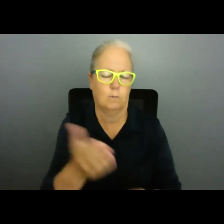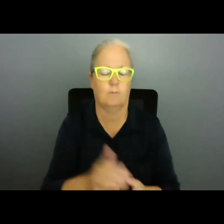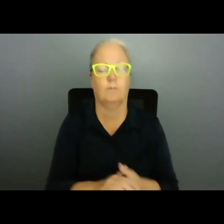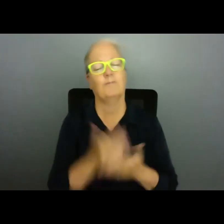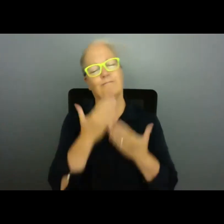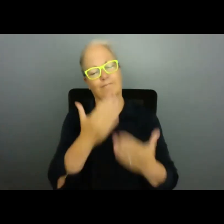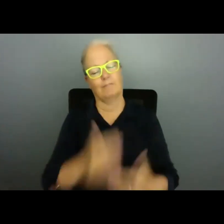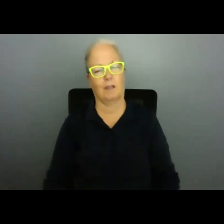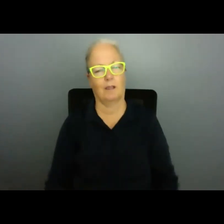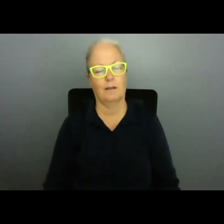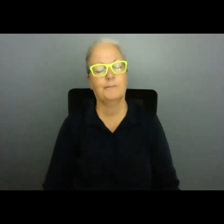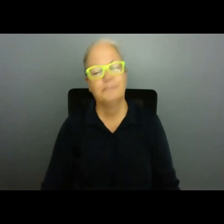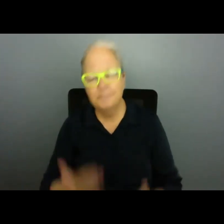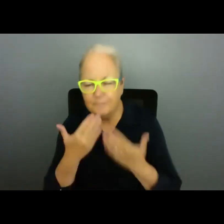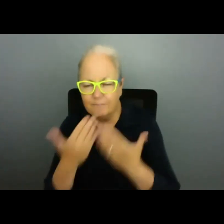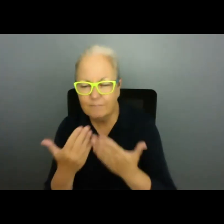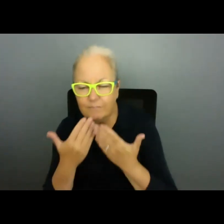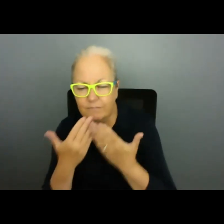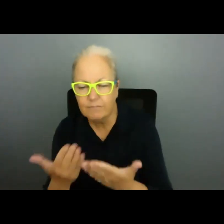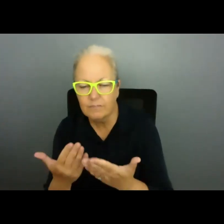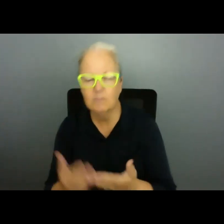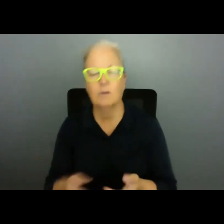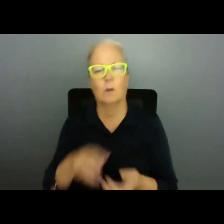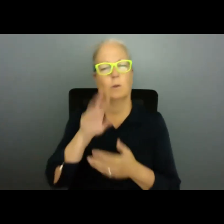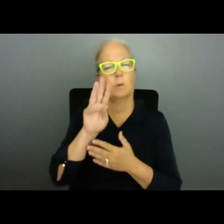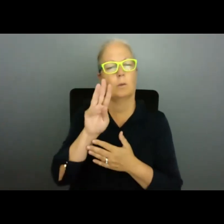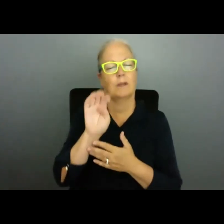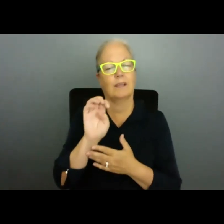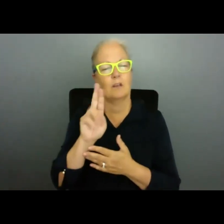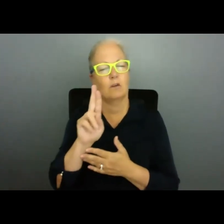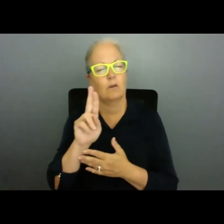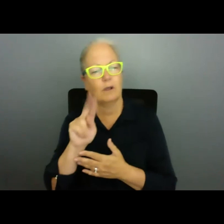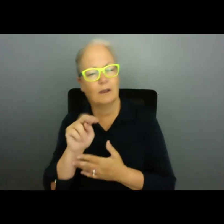really appreciate your partnership your support uh it has been such a pleasure thank you so much